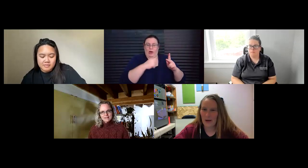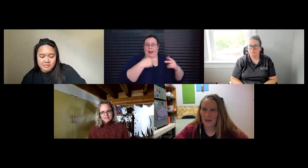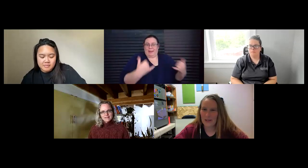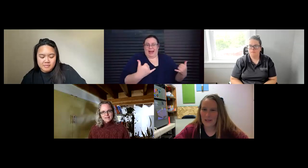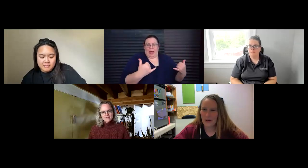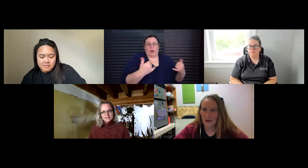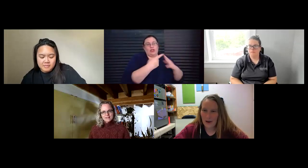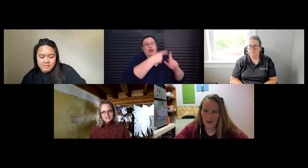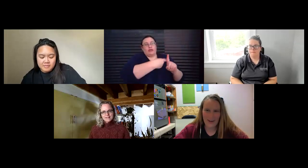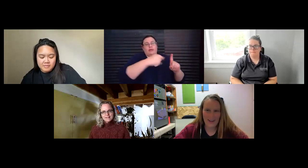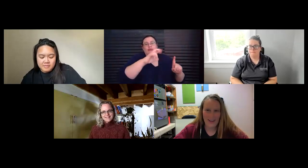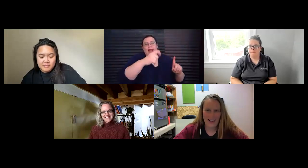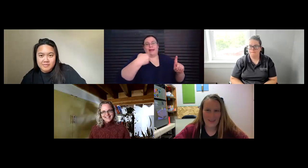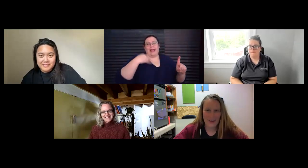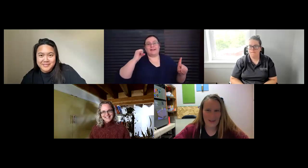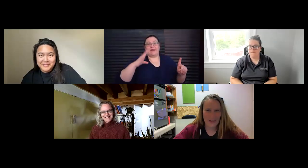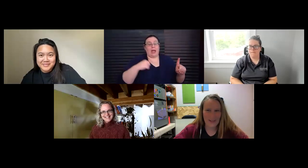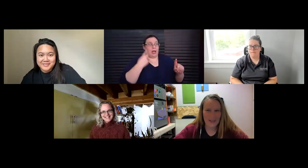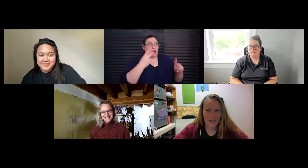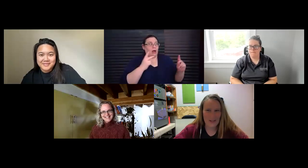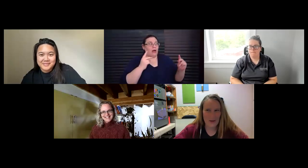and I was like oh!